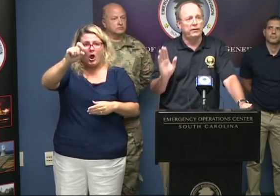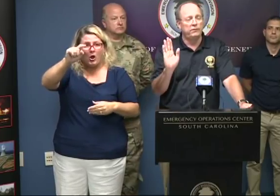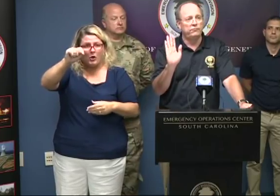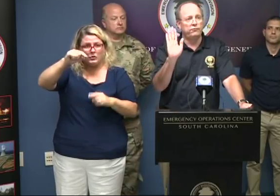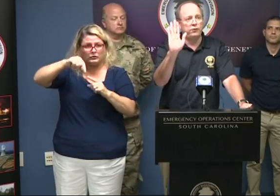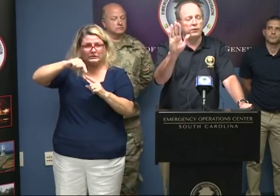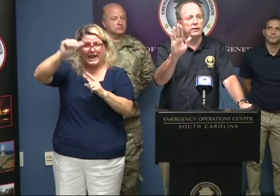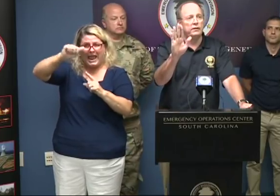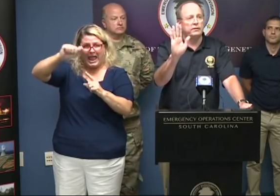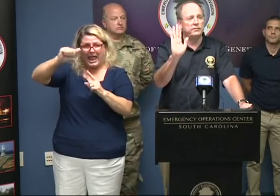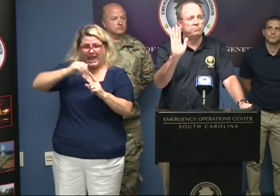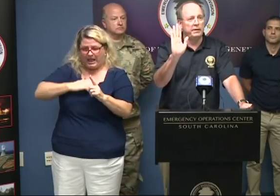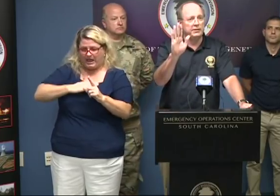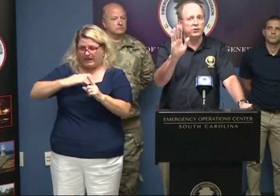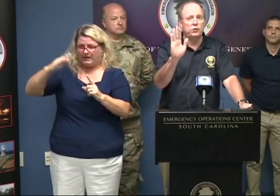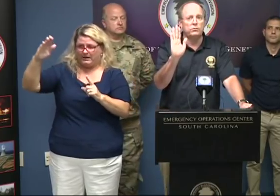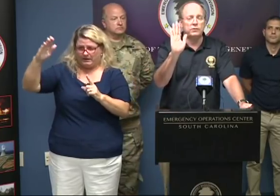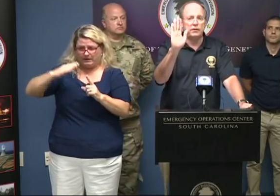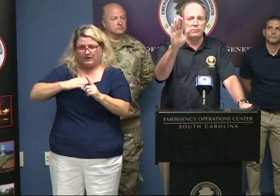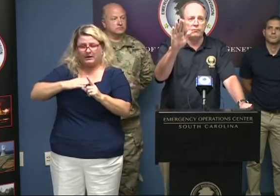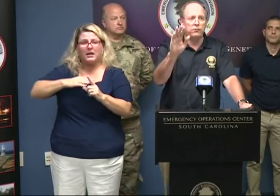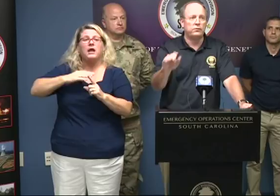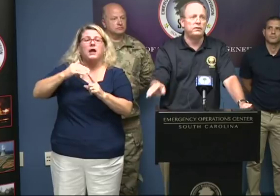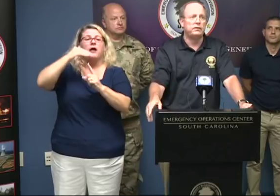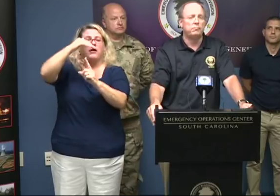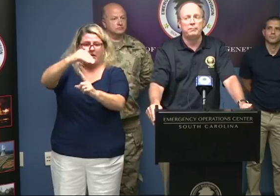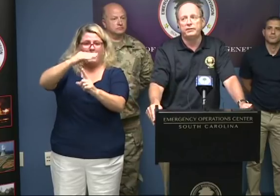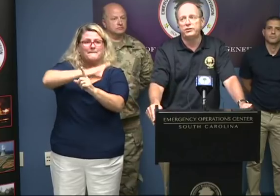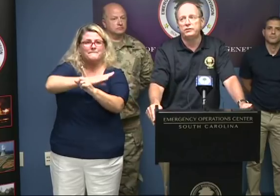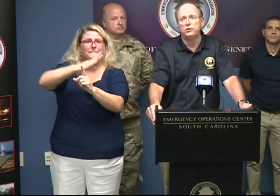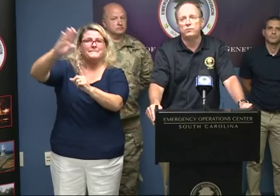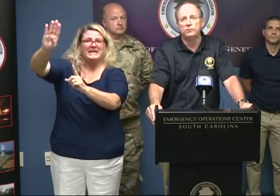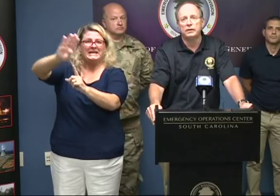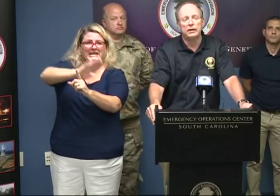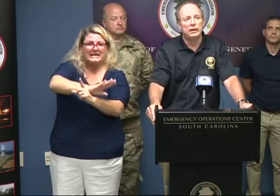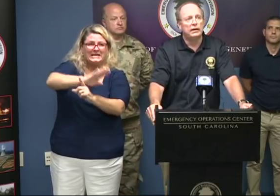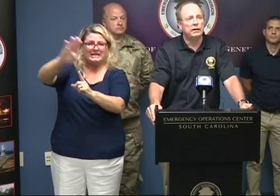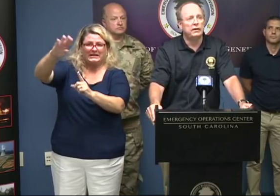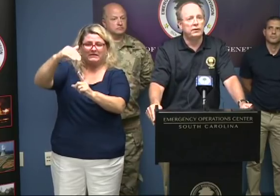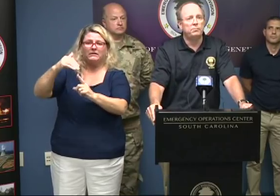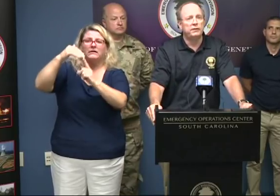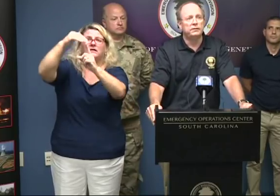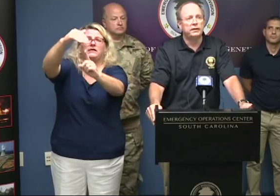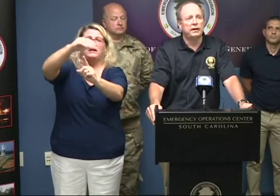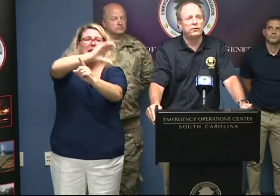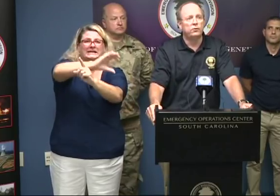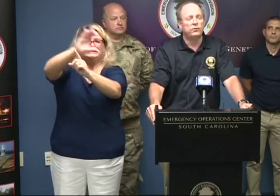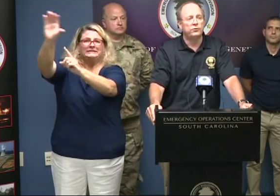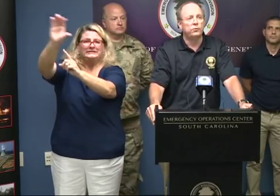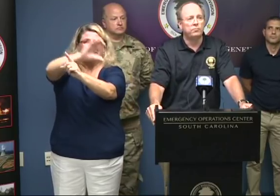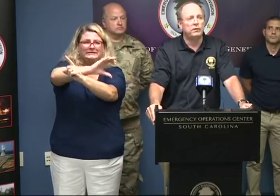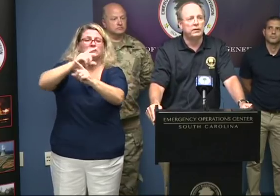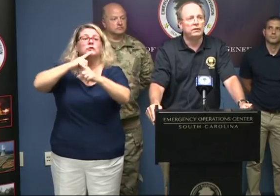And then further inland there's B zones, and then even further inland there may be C zones. And it depends on the category of storm